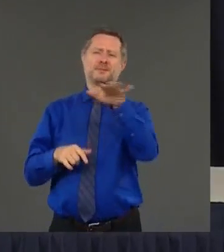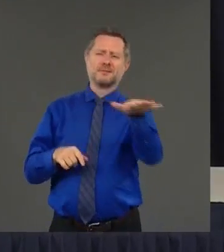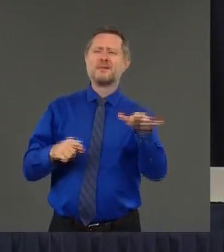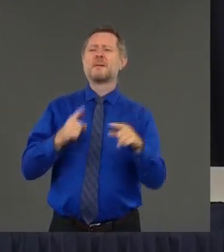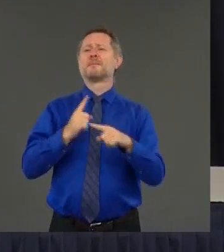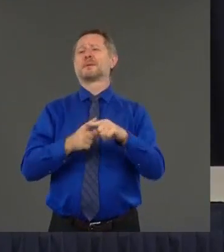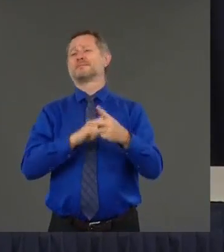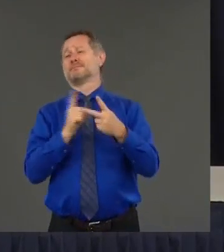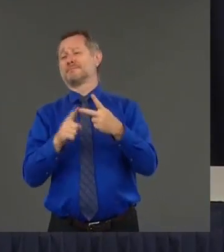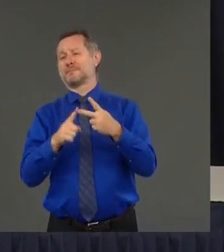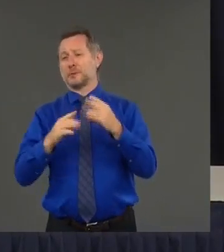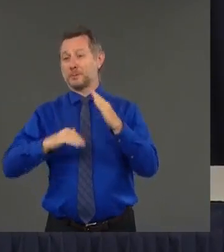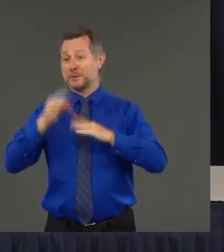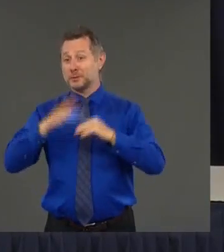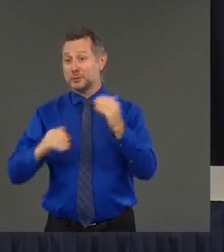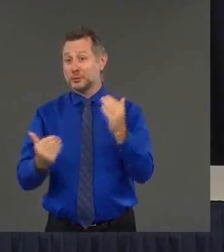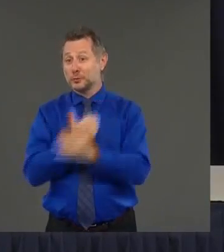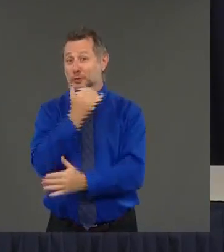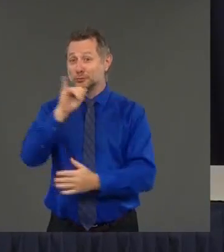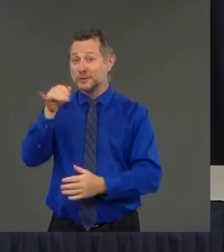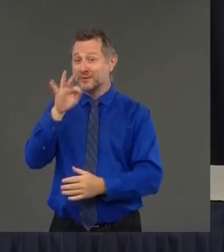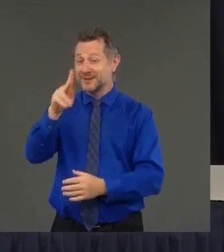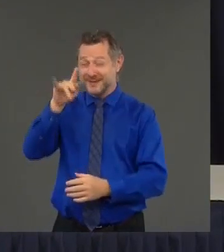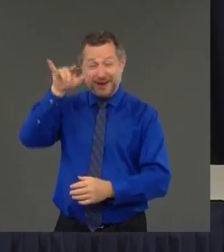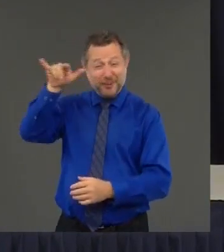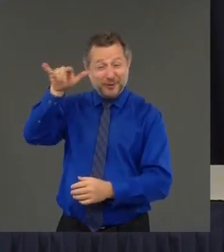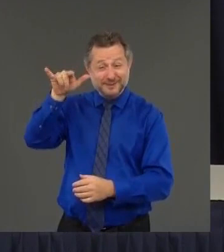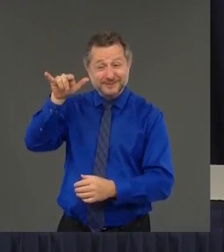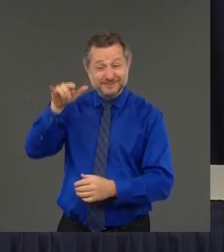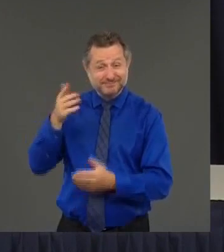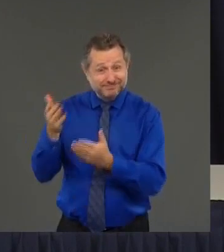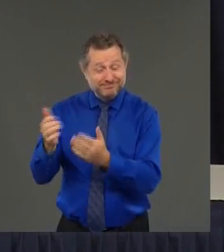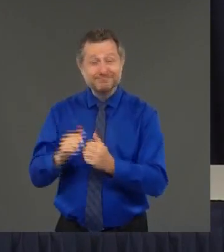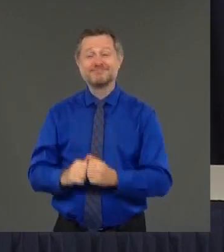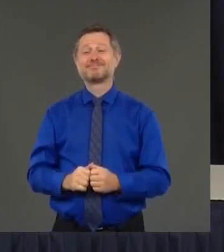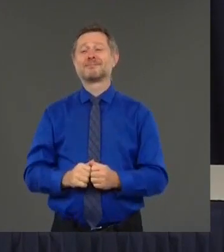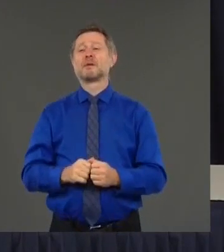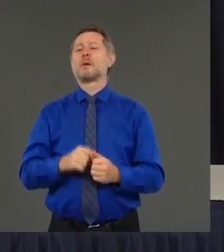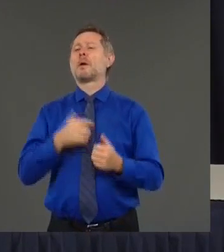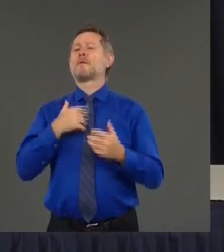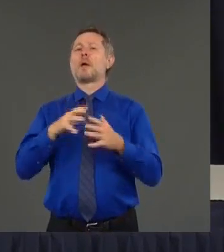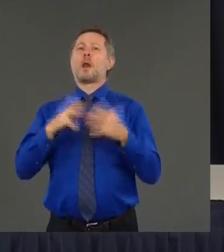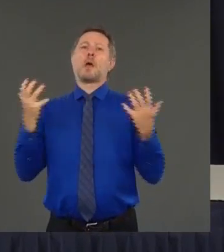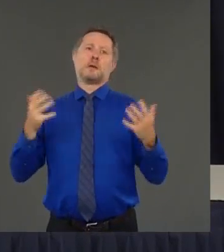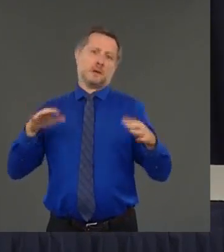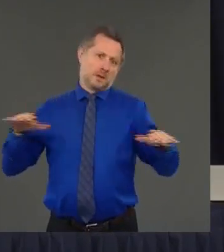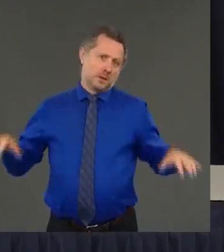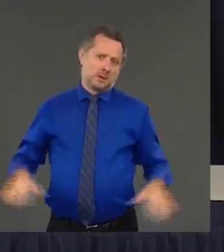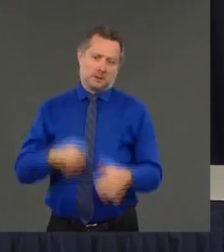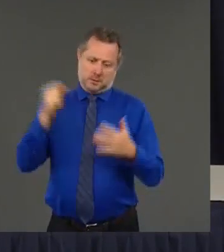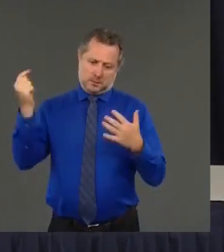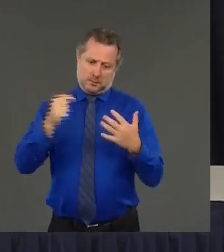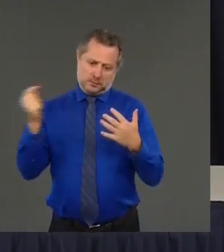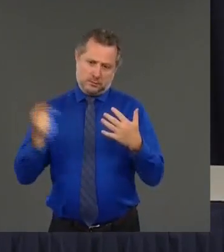HE ALREADY DOES, AMONG OTHER THINGS, THE ADMINISTRATION OF THE AIRPORT, BUILDING THE NEW